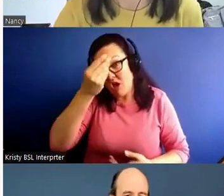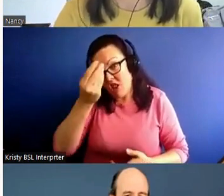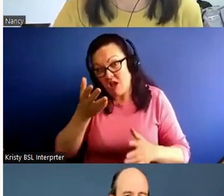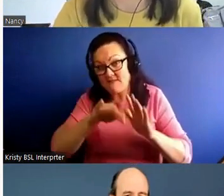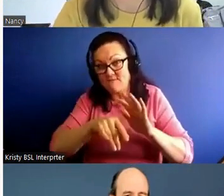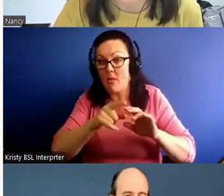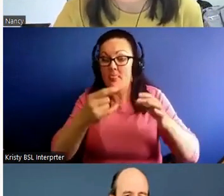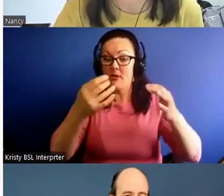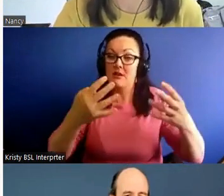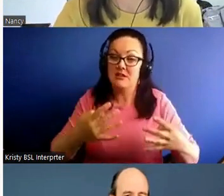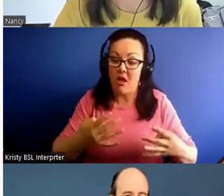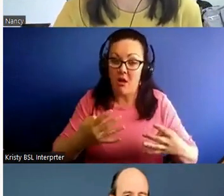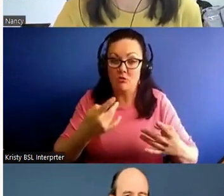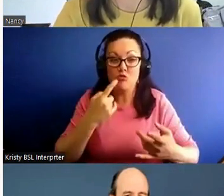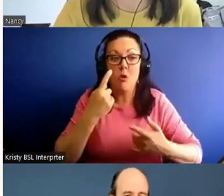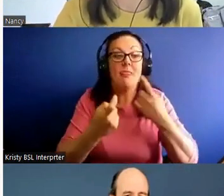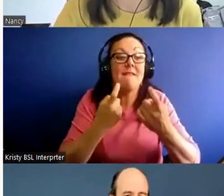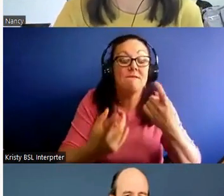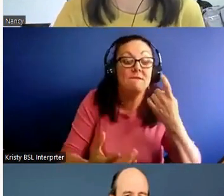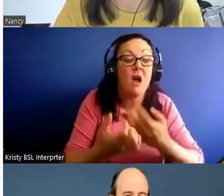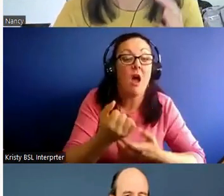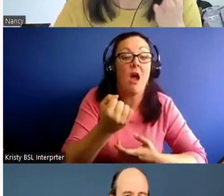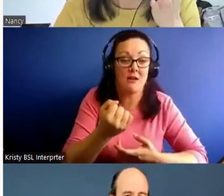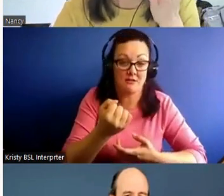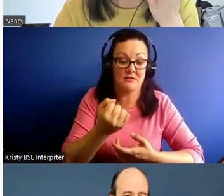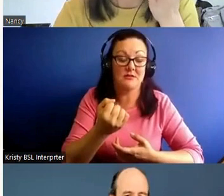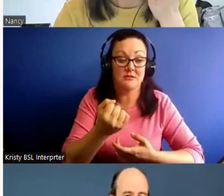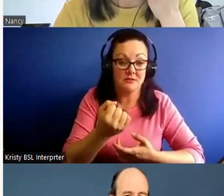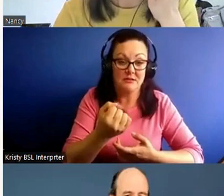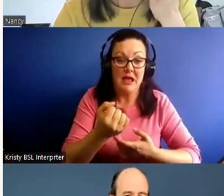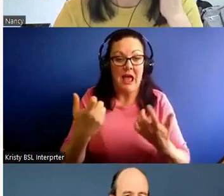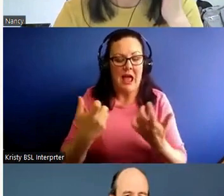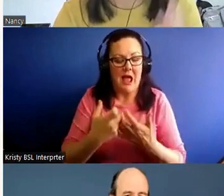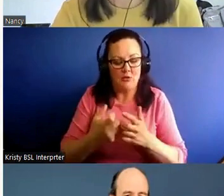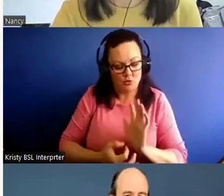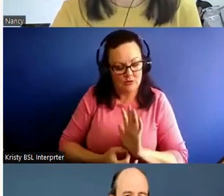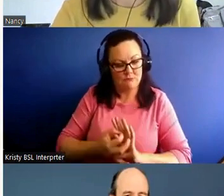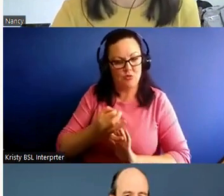and findings on how to improve maybe the intervention? To use